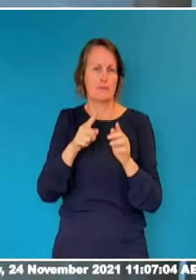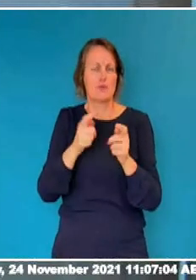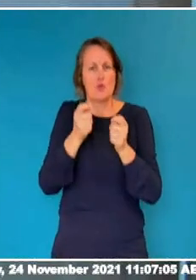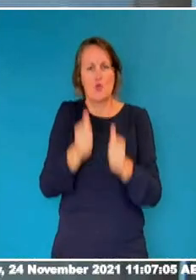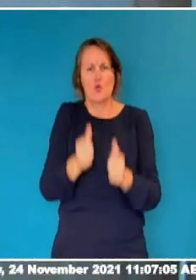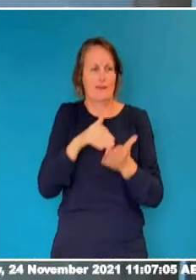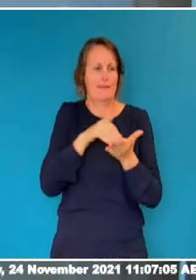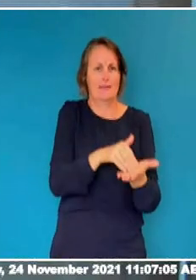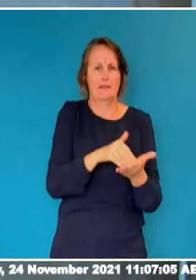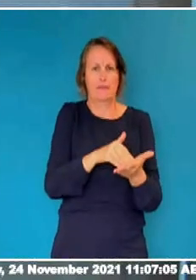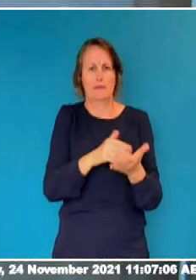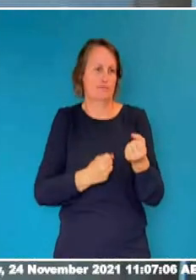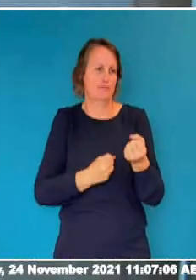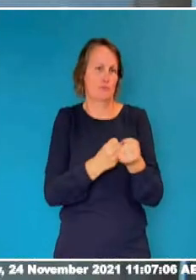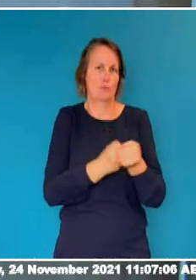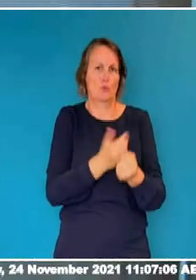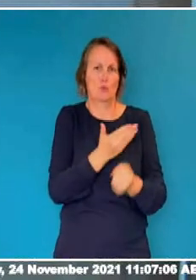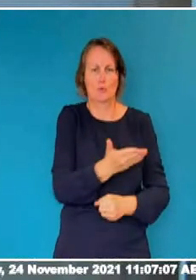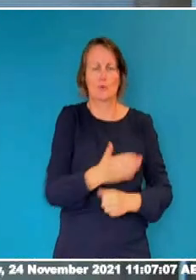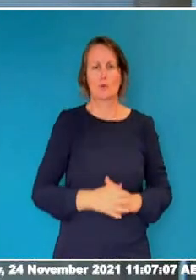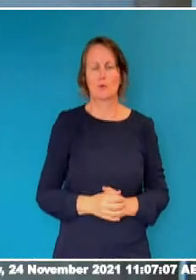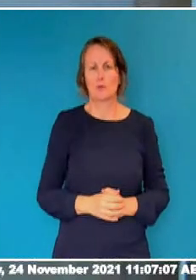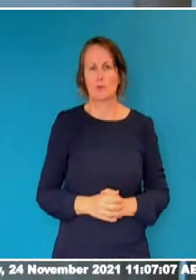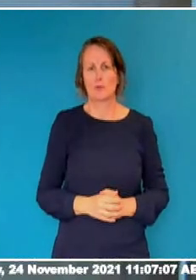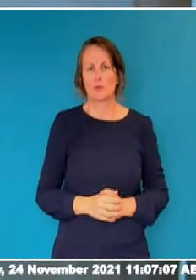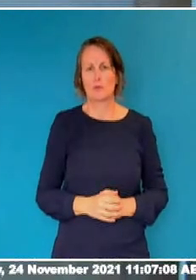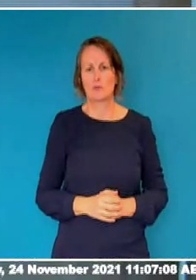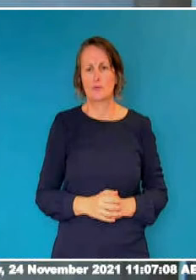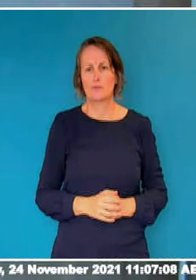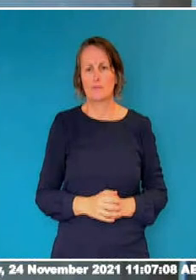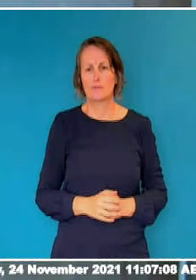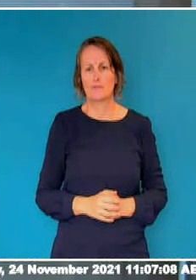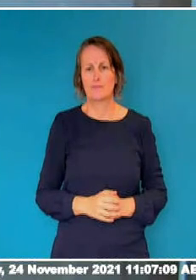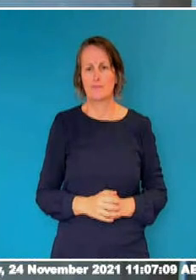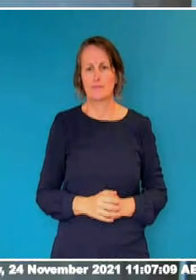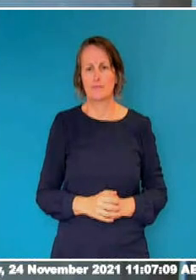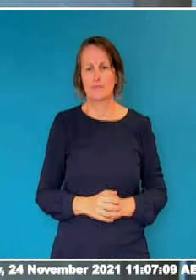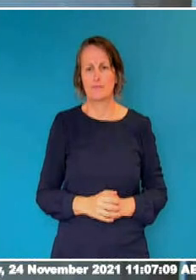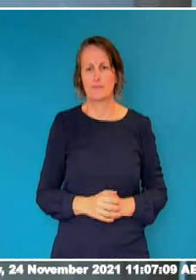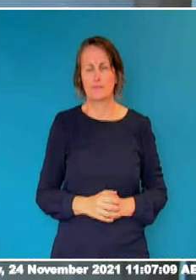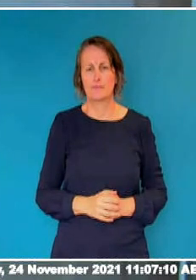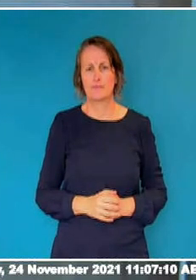Do you keep track of the something that changes?